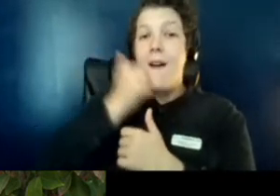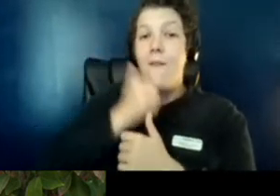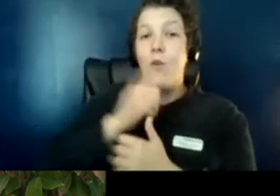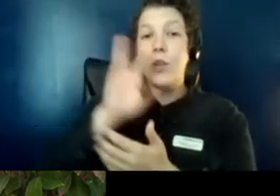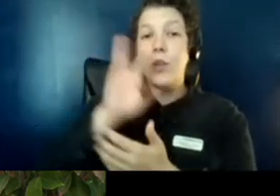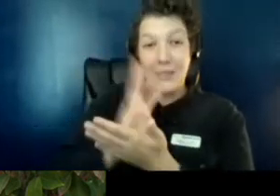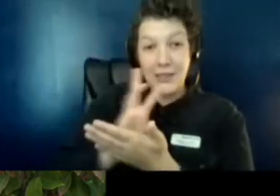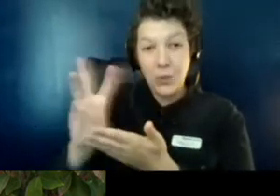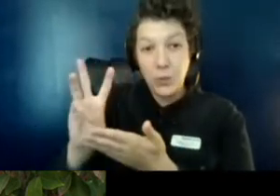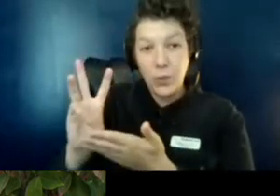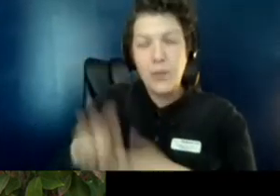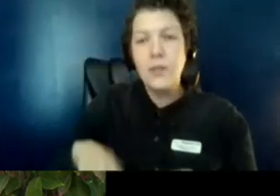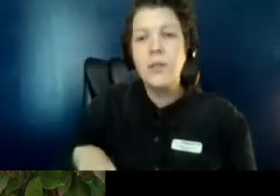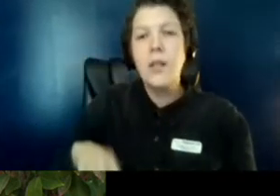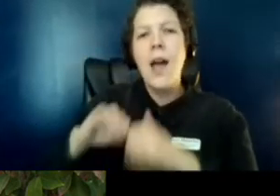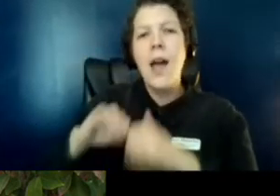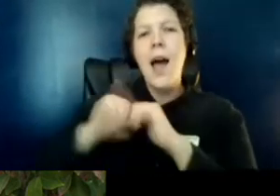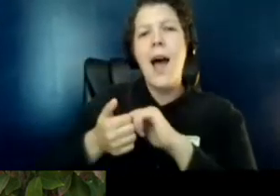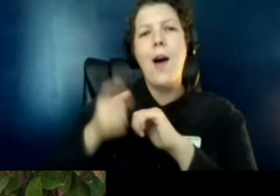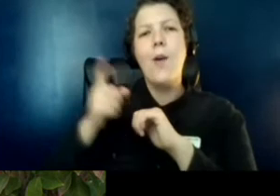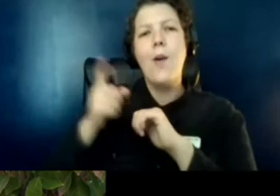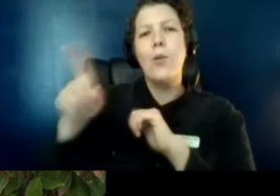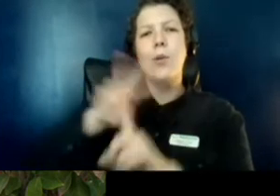the best bay to structure that within your work day.